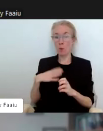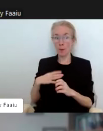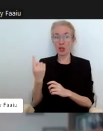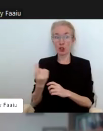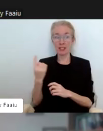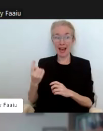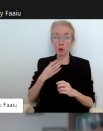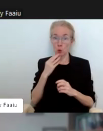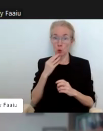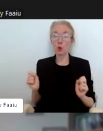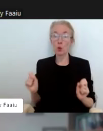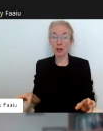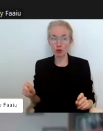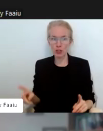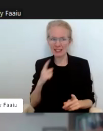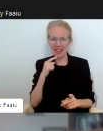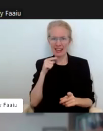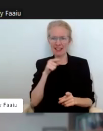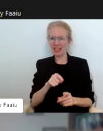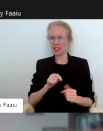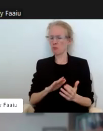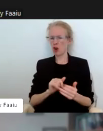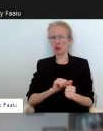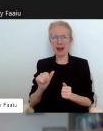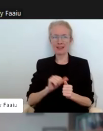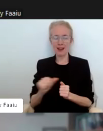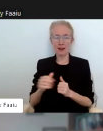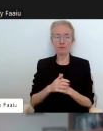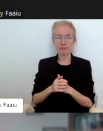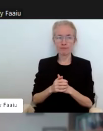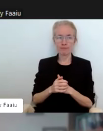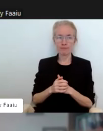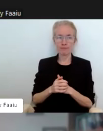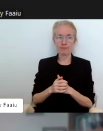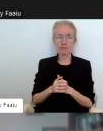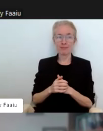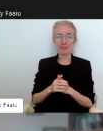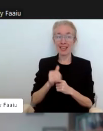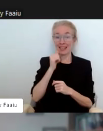post on the Greater Auckland blog made this precise point in favour